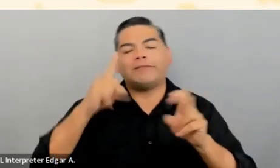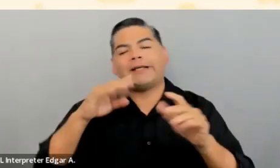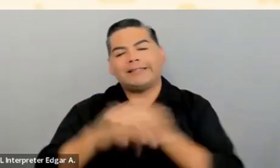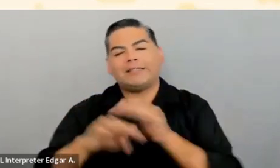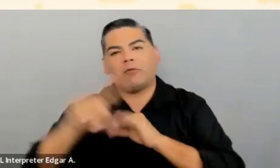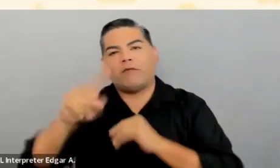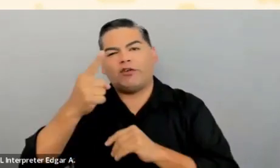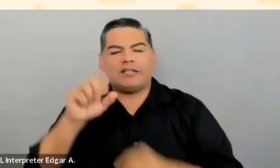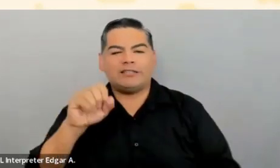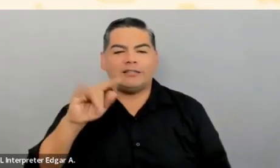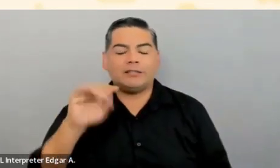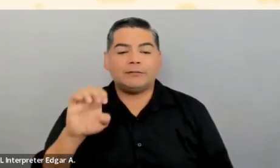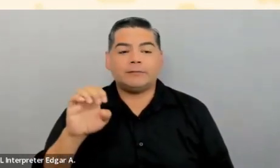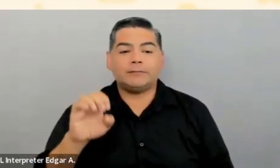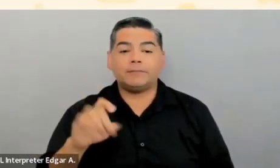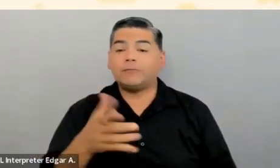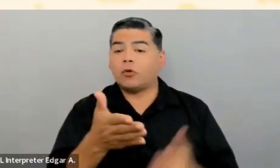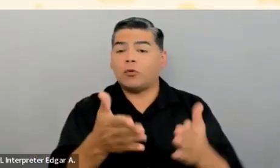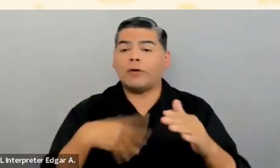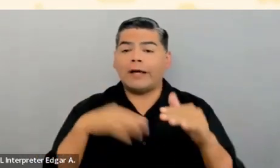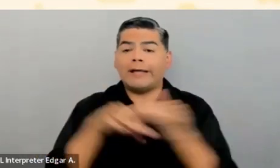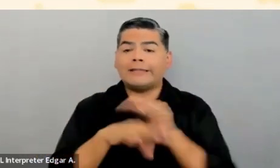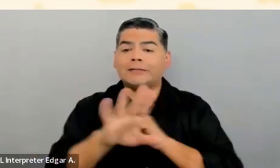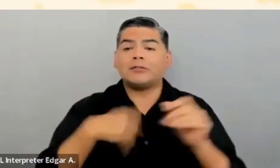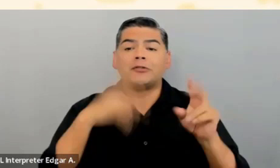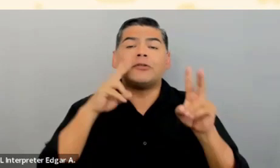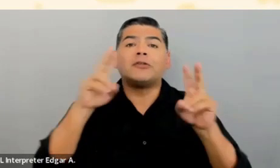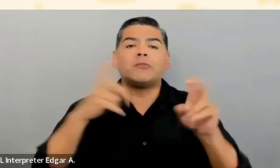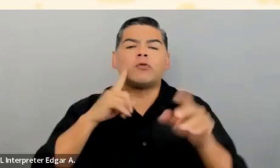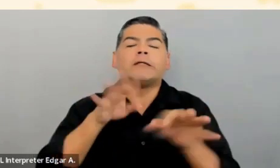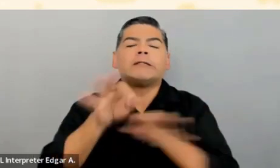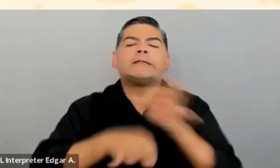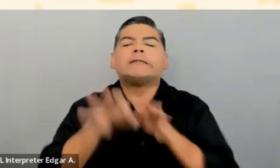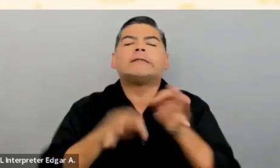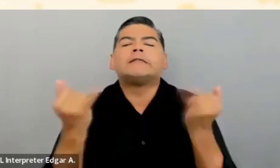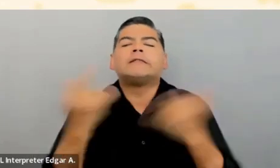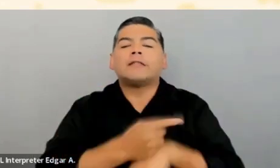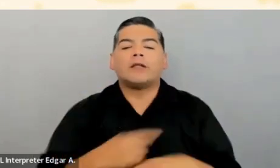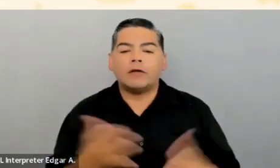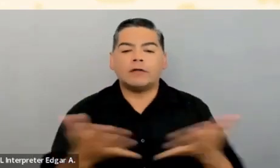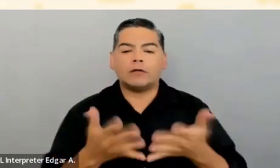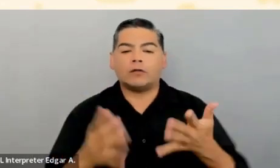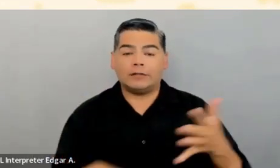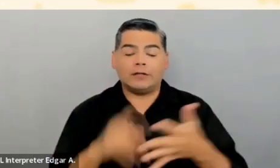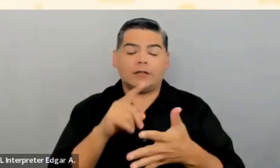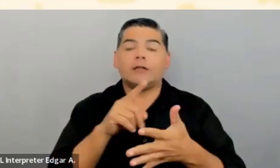So accessibility within your theme, what we're going to cover today. The earlier in the process that you solve for accessibility,